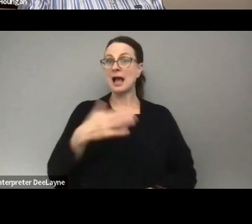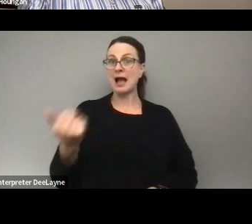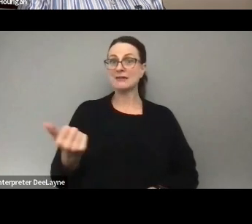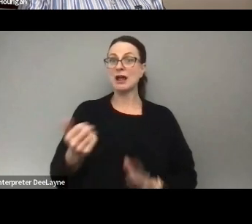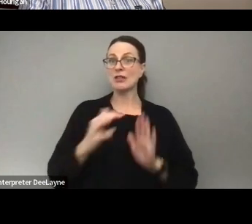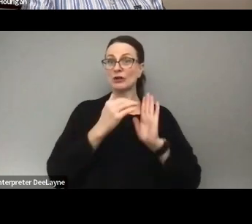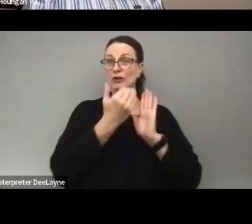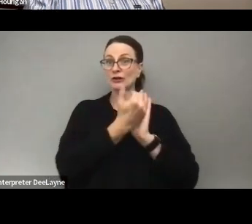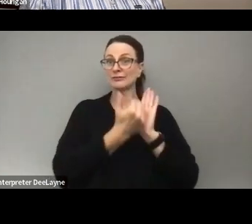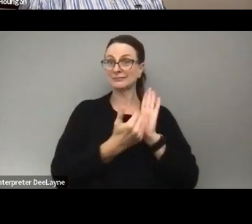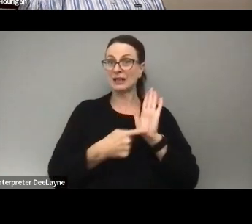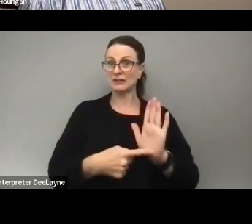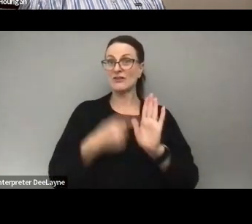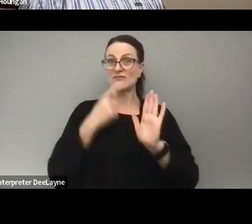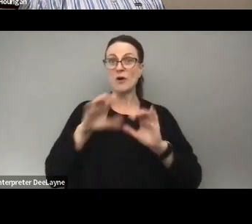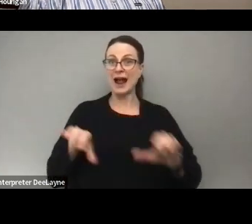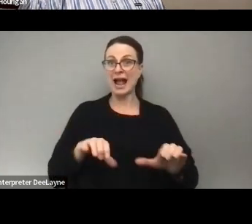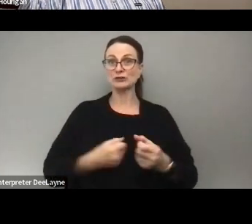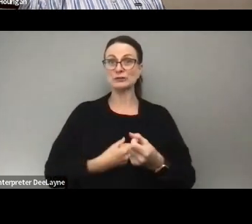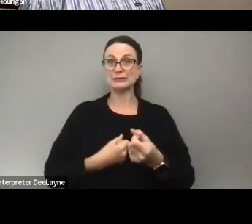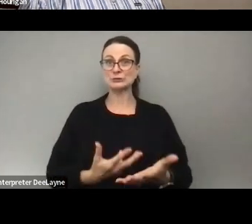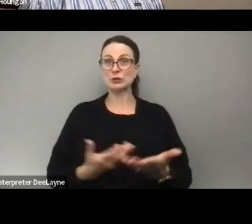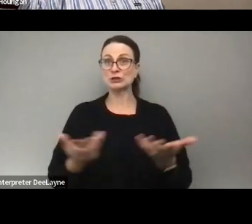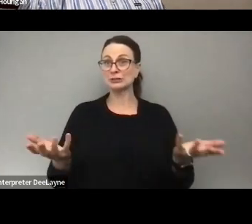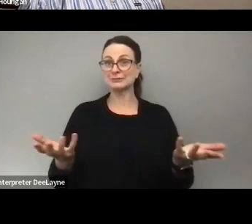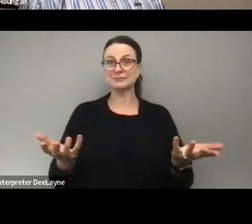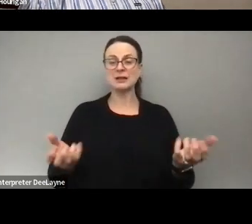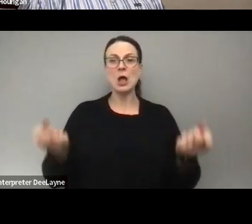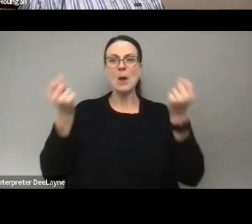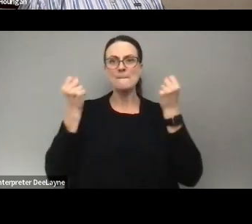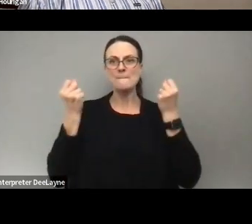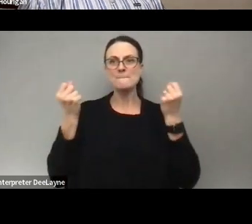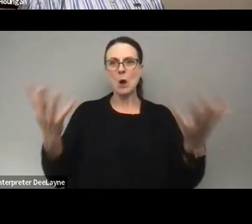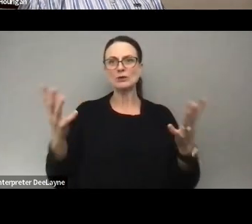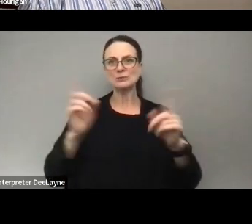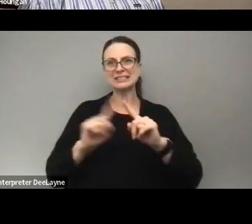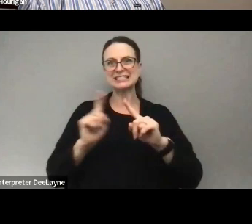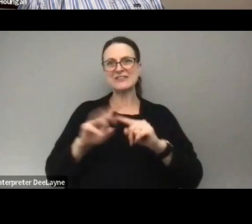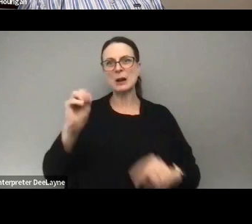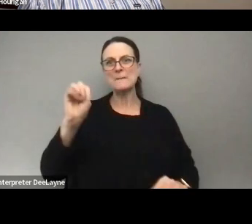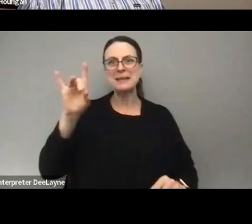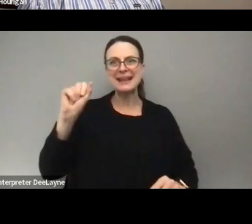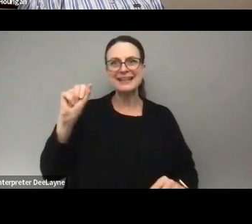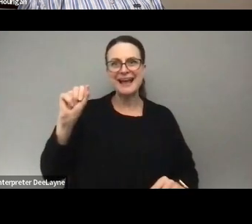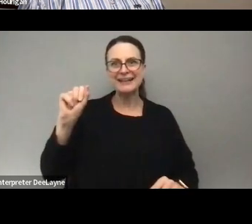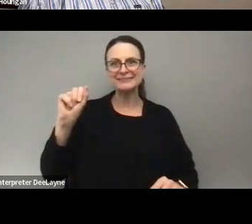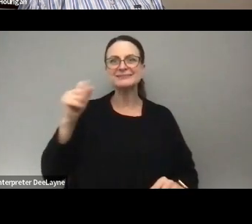and expression is multiple media and as tools for construction